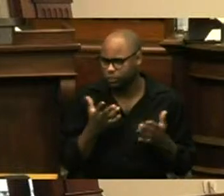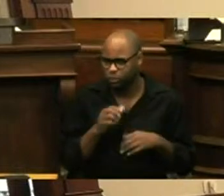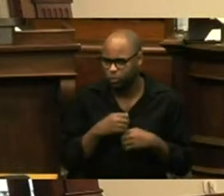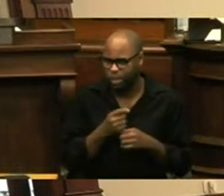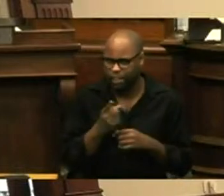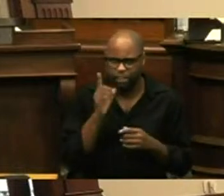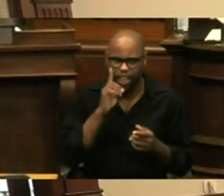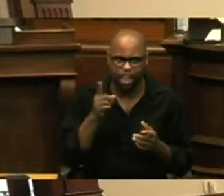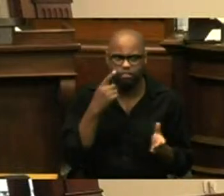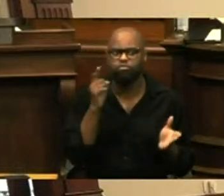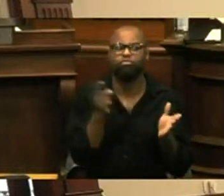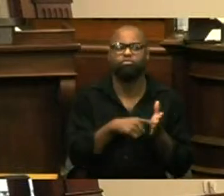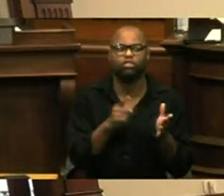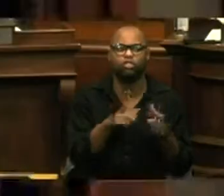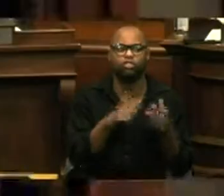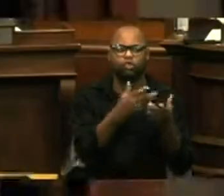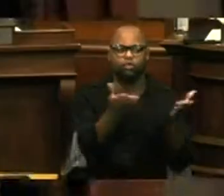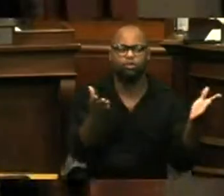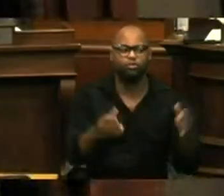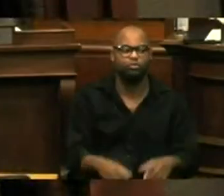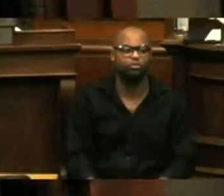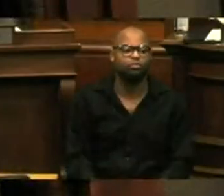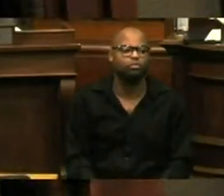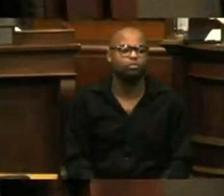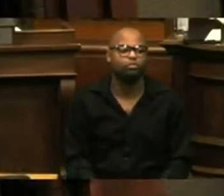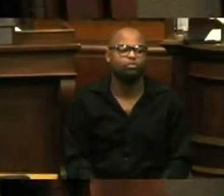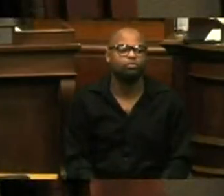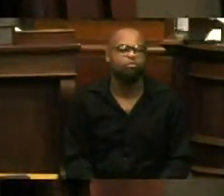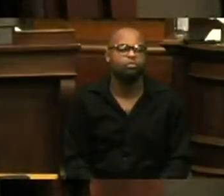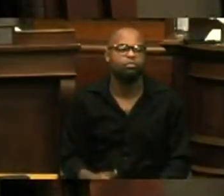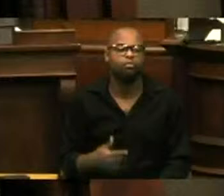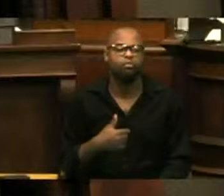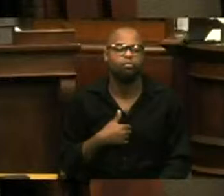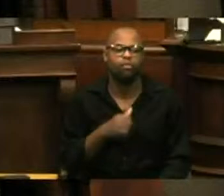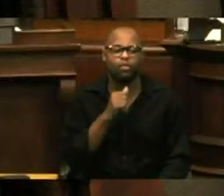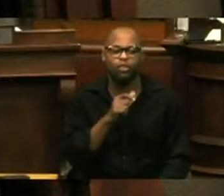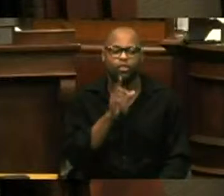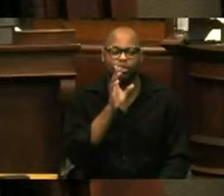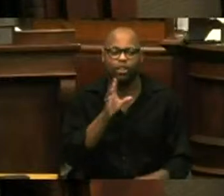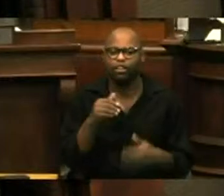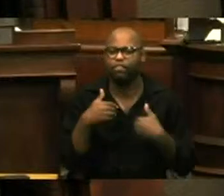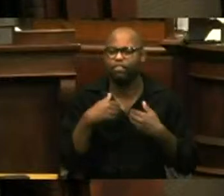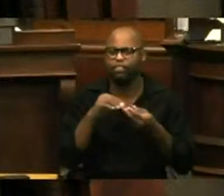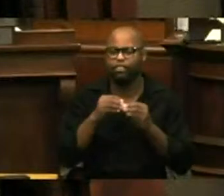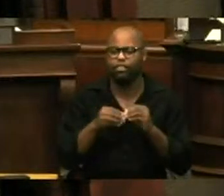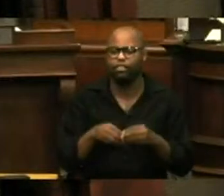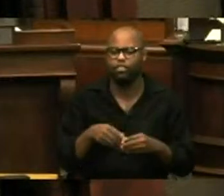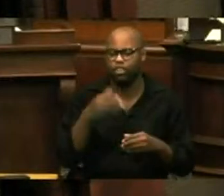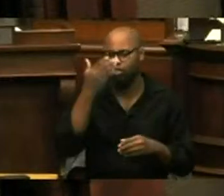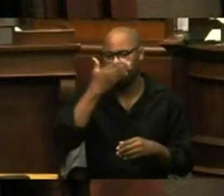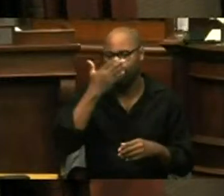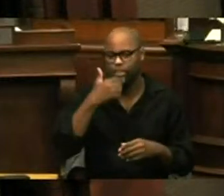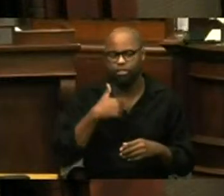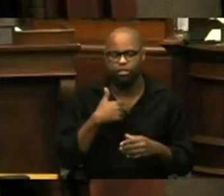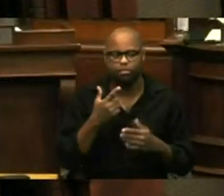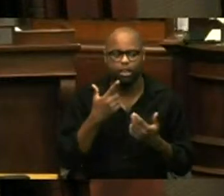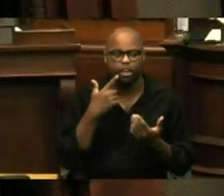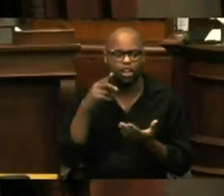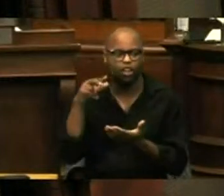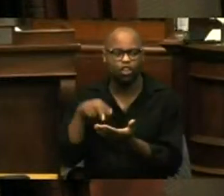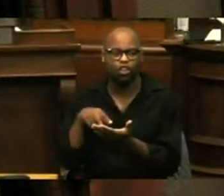curious what made the Seeger